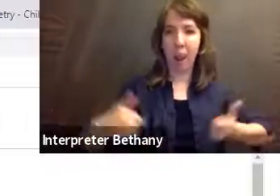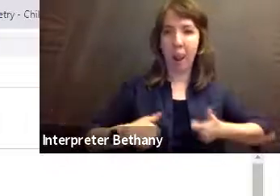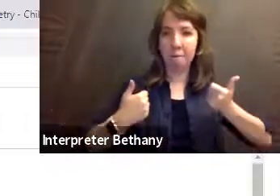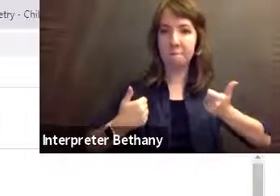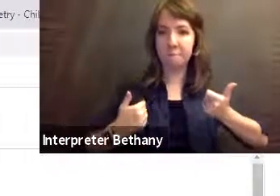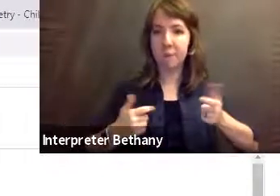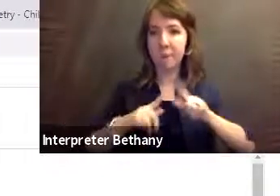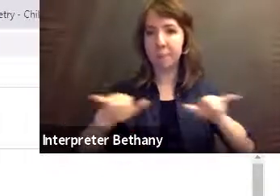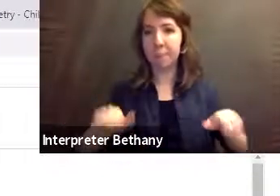Okay.